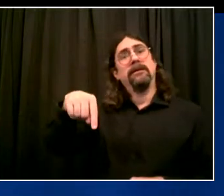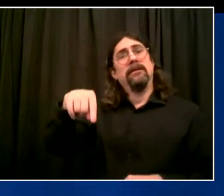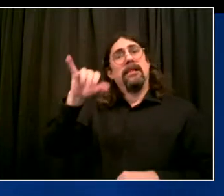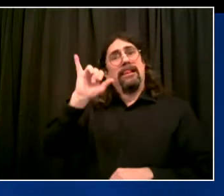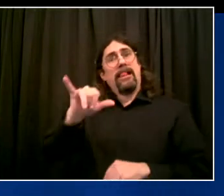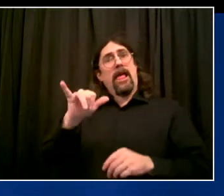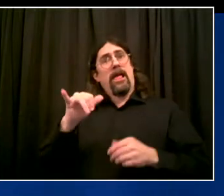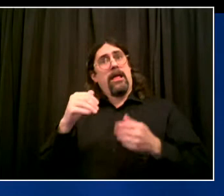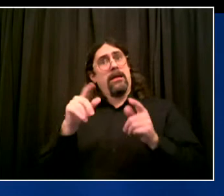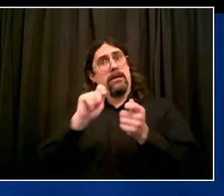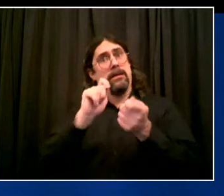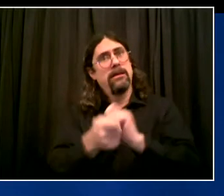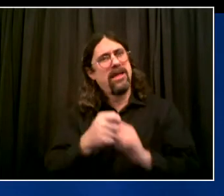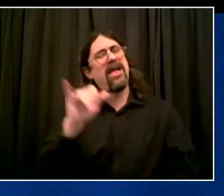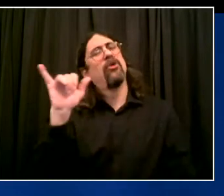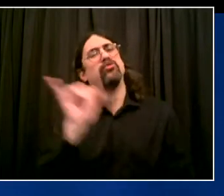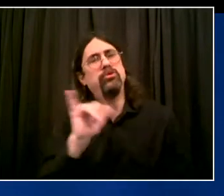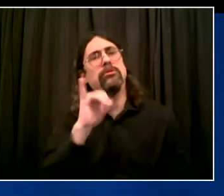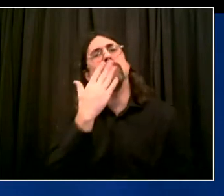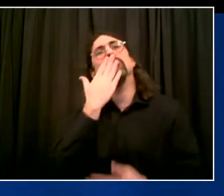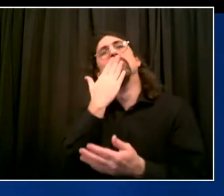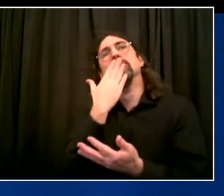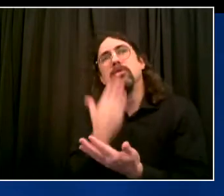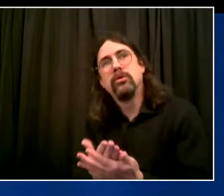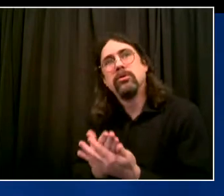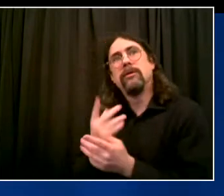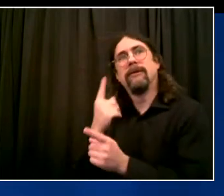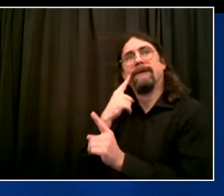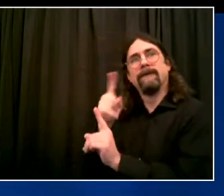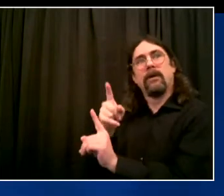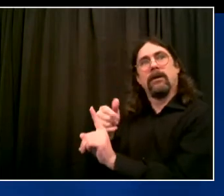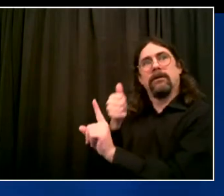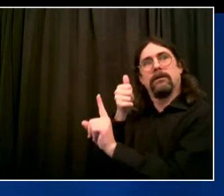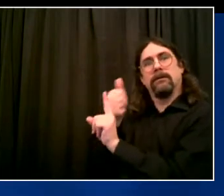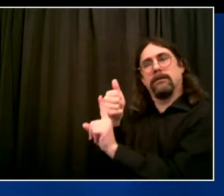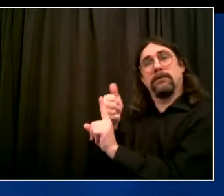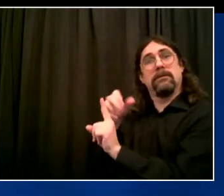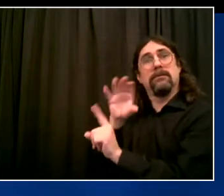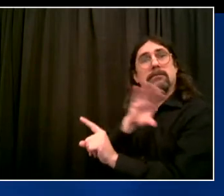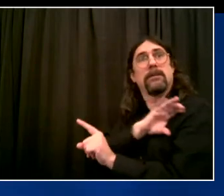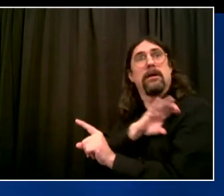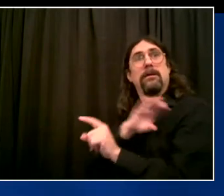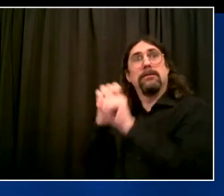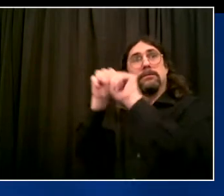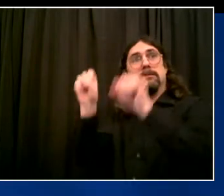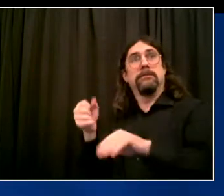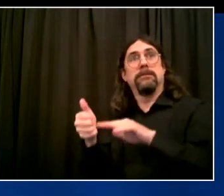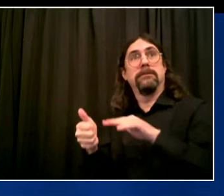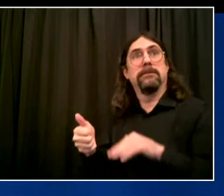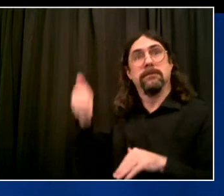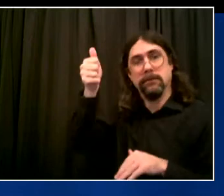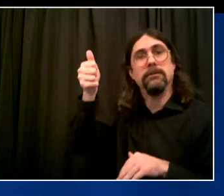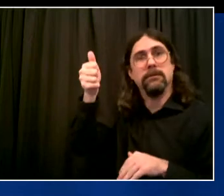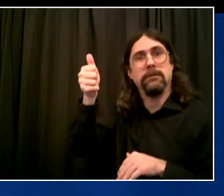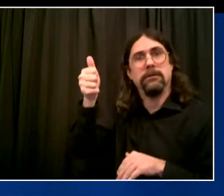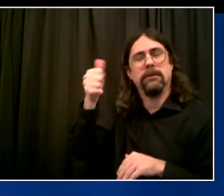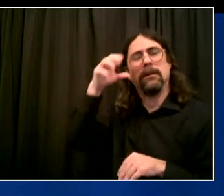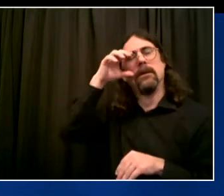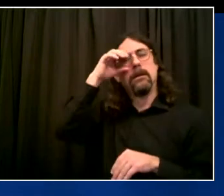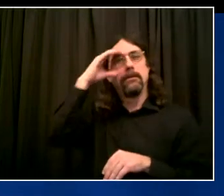REALLY FROM THE GROUND FLOOR TO SPEAK TO THE COMMUNITY THAT THEY ARE WORKING SO HARD TO